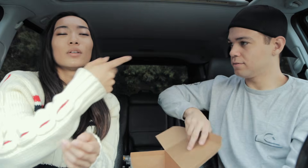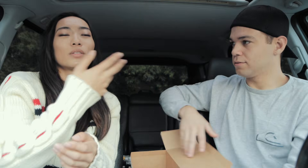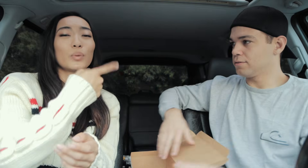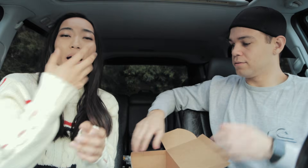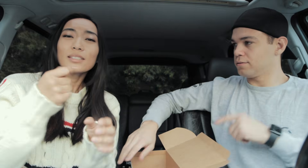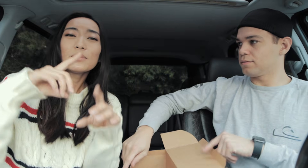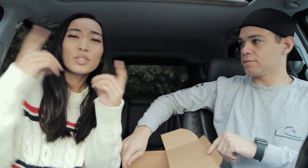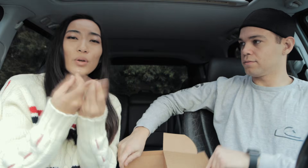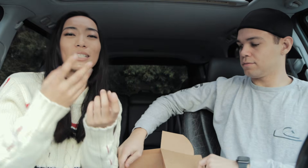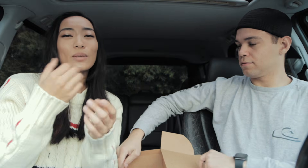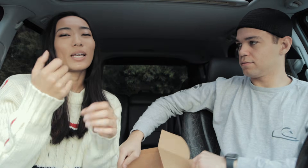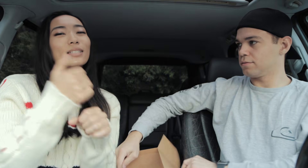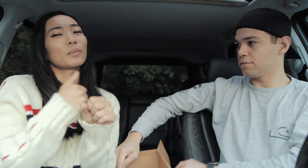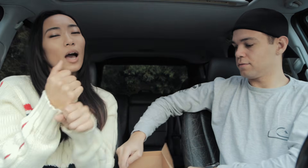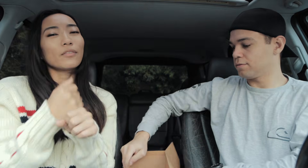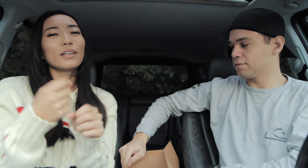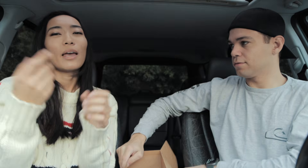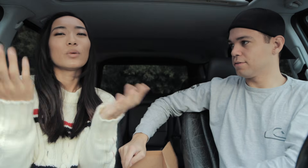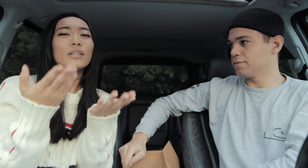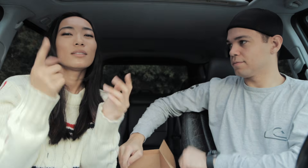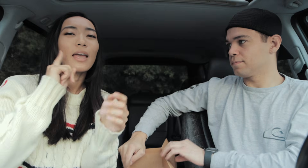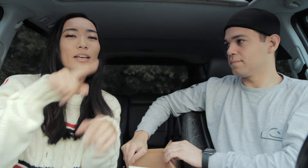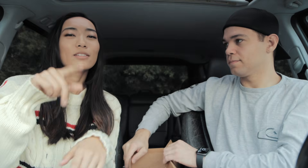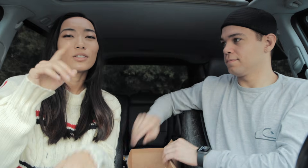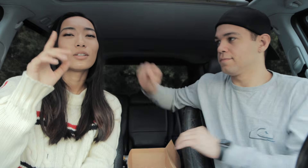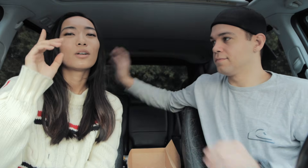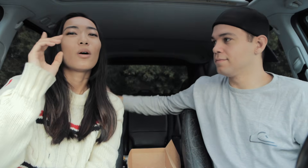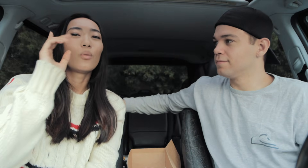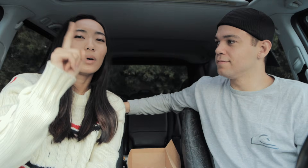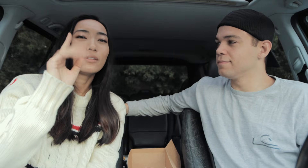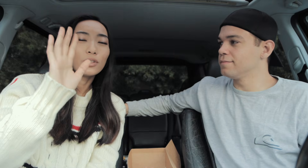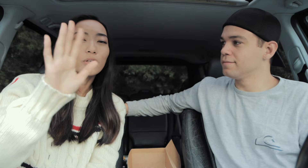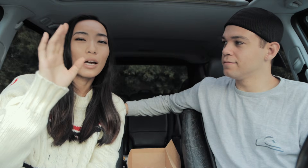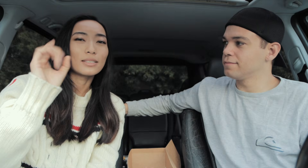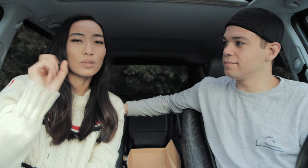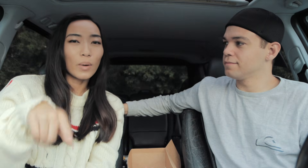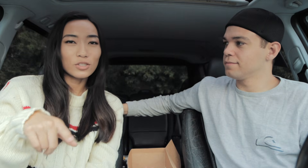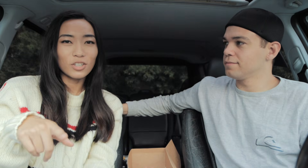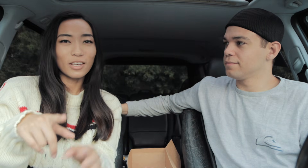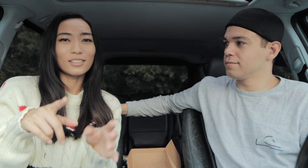so we got some donuts and we got some coffee and we're here to answer one of your guy's questions